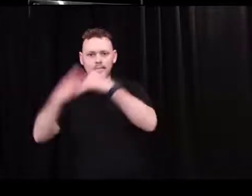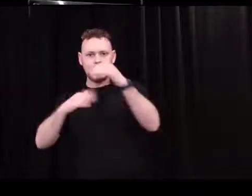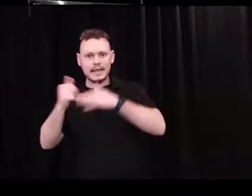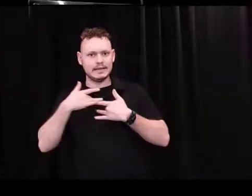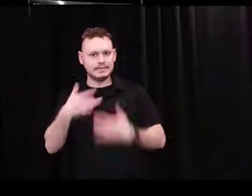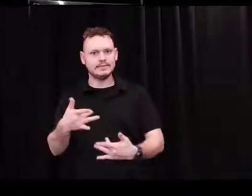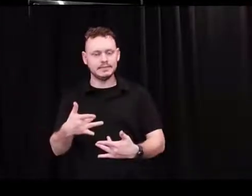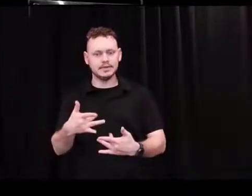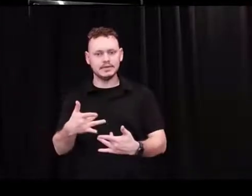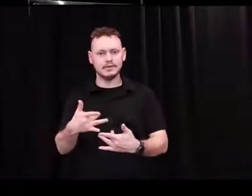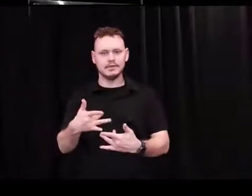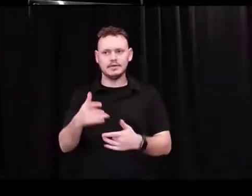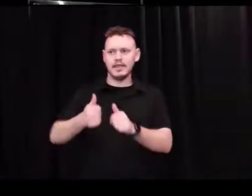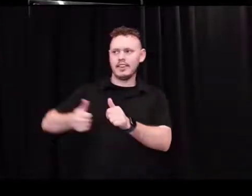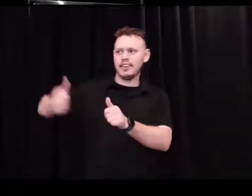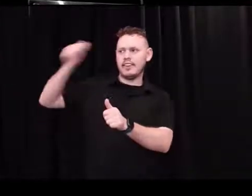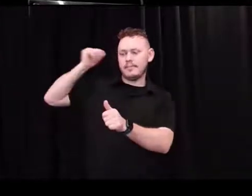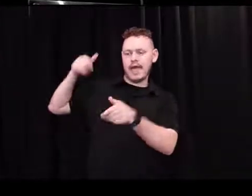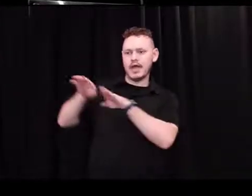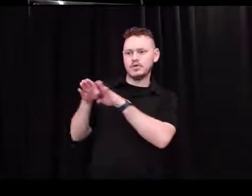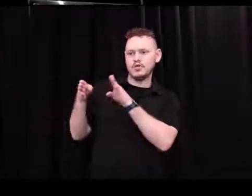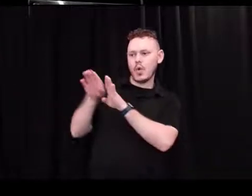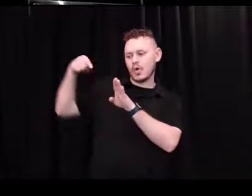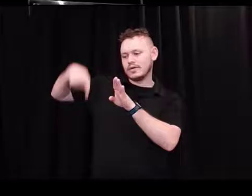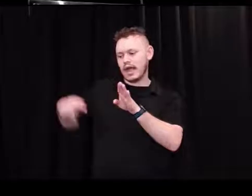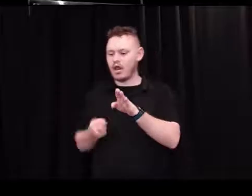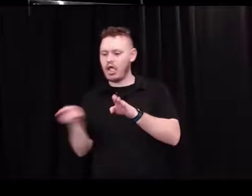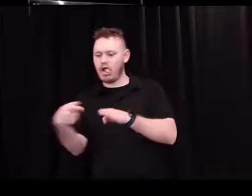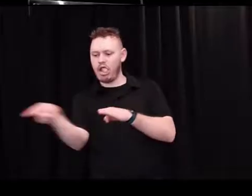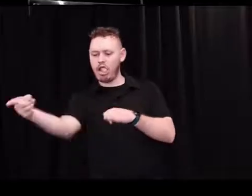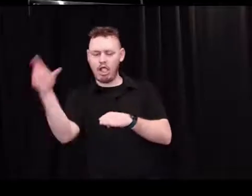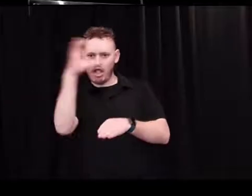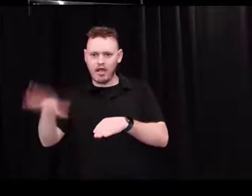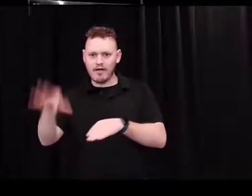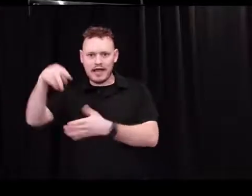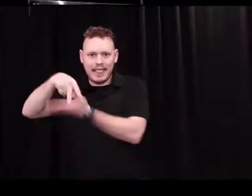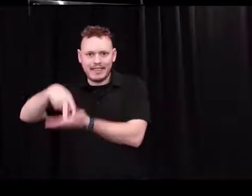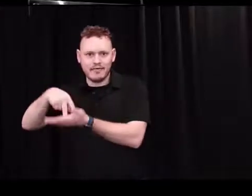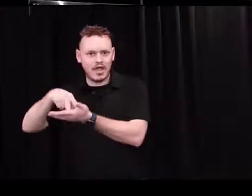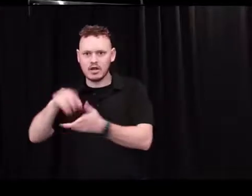that. Not in the back door and down you know some sort of service elevator or anything.